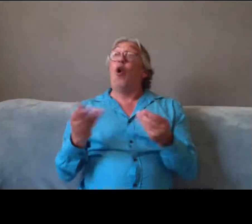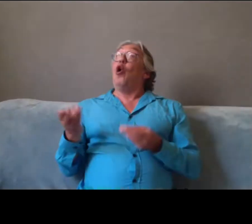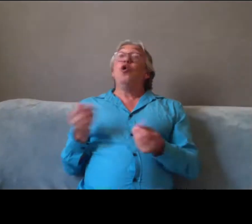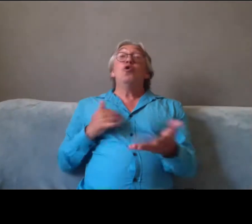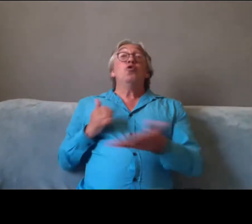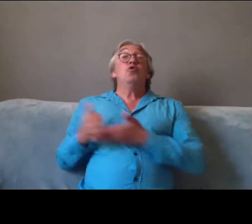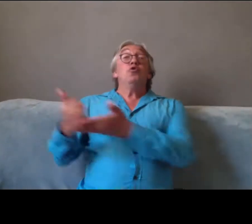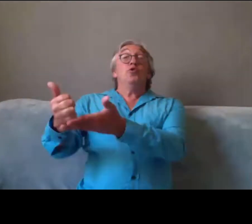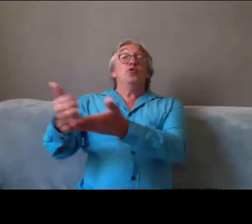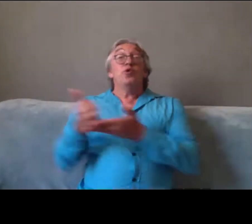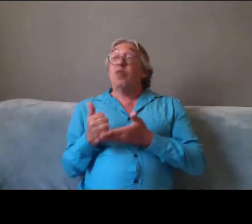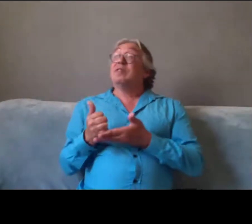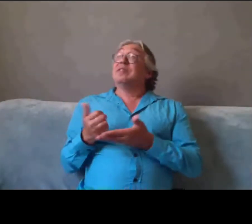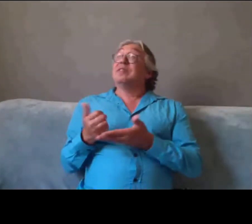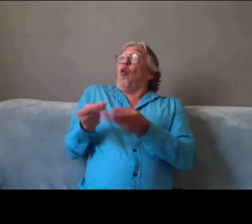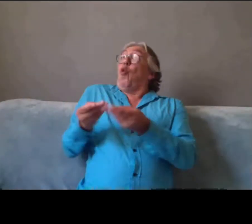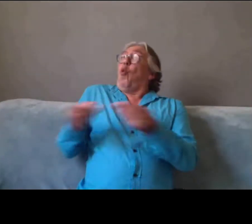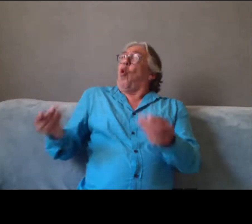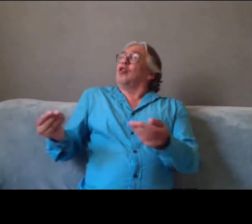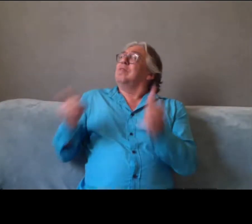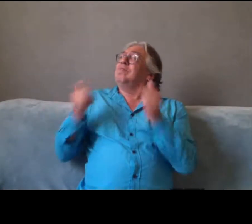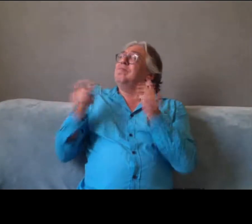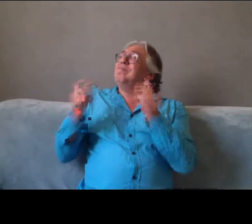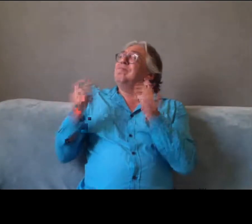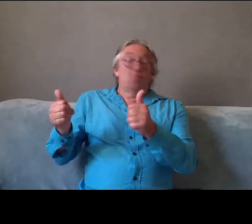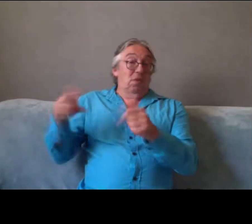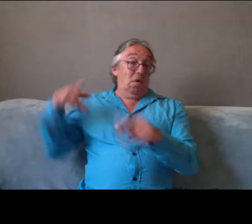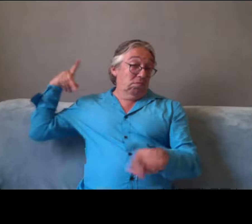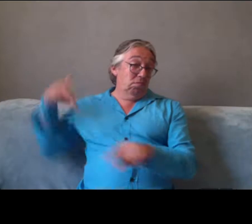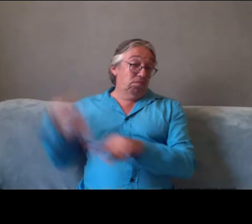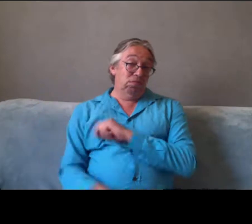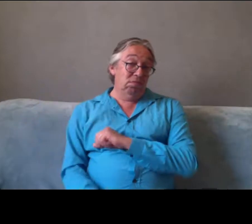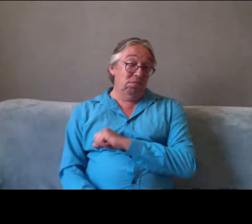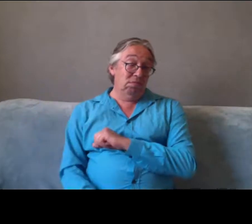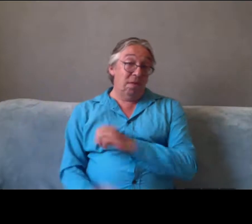of the two inspirational stories a participant with visual impairment.